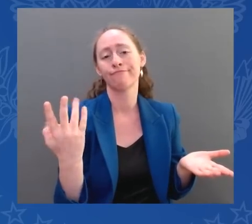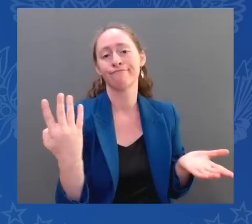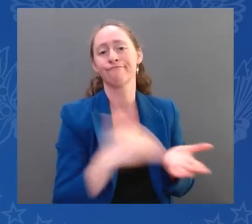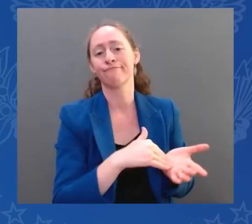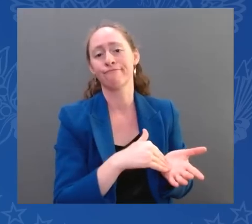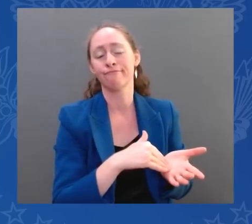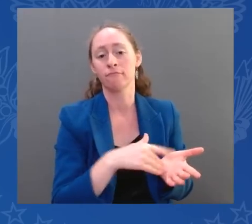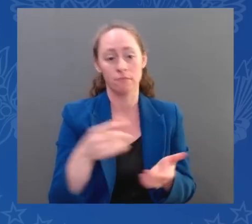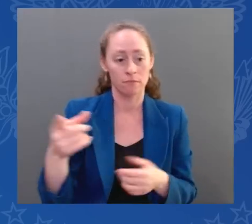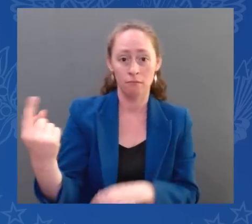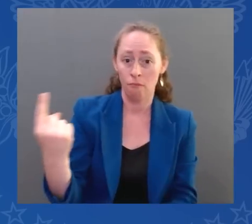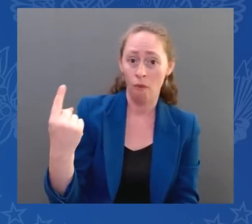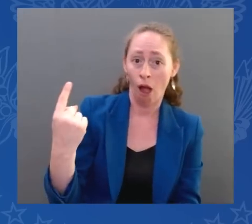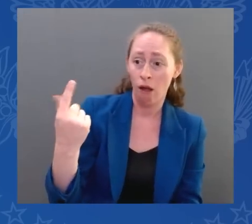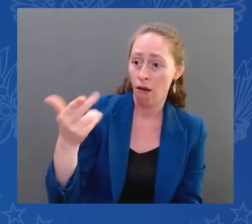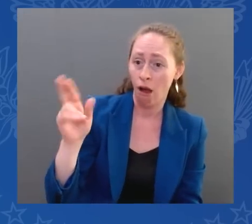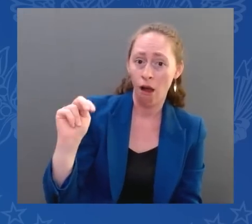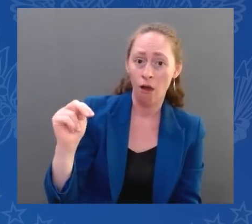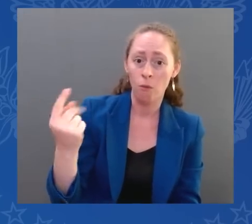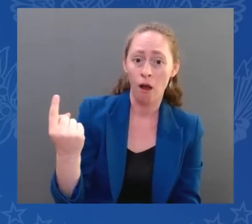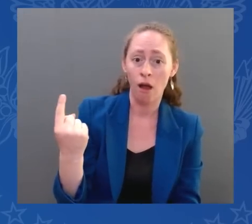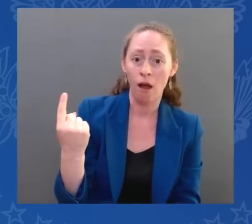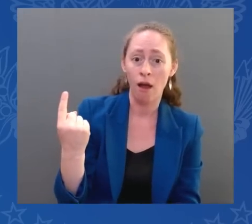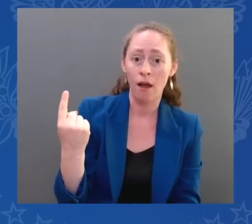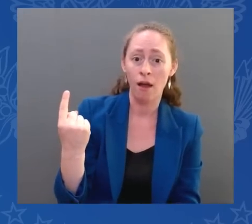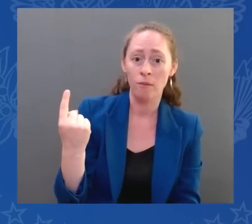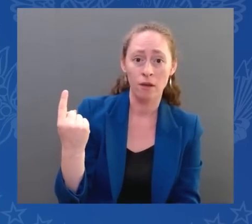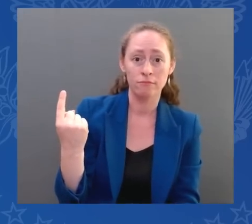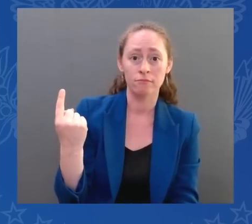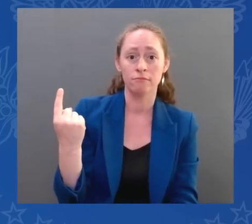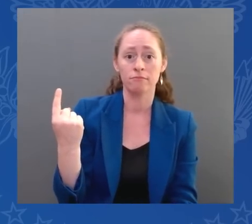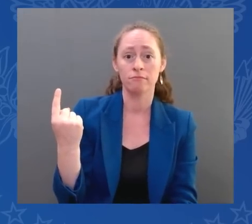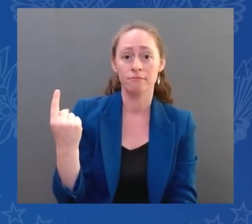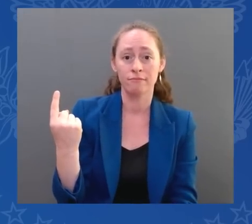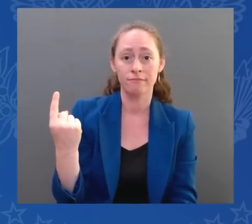And so -- but we're going to learn more about --